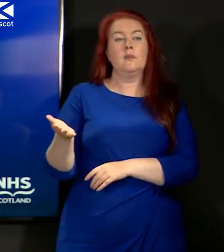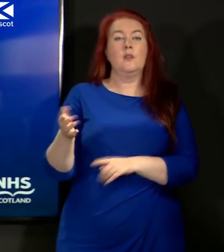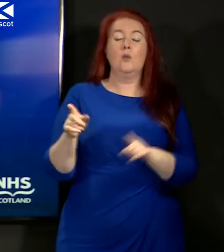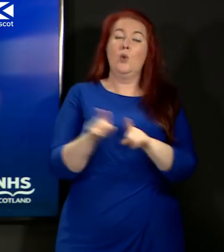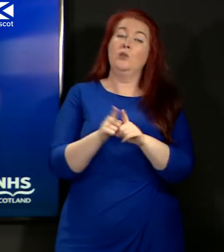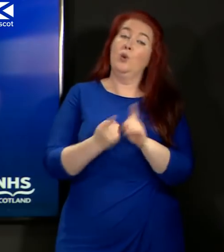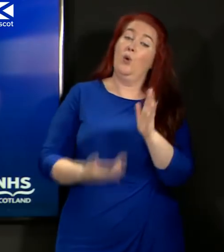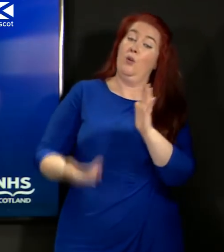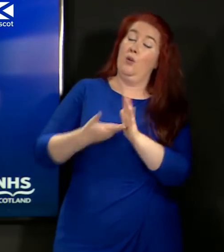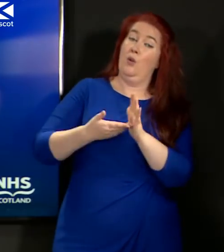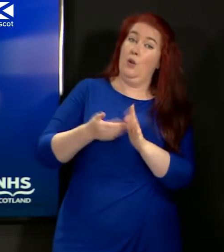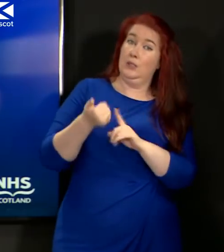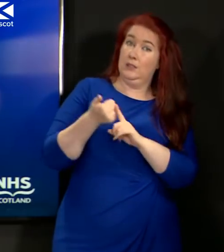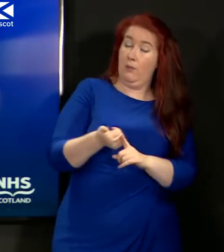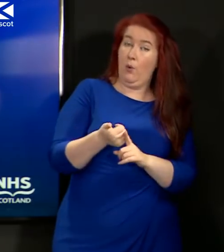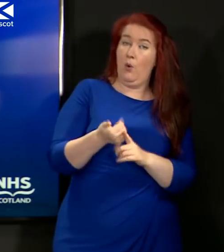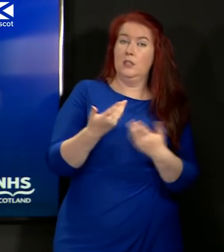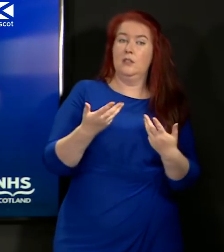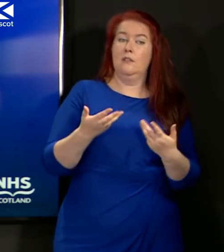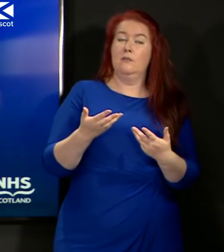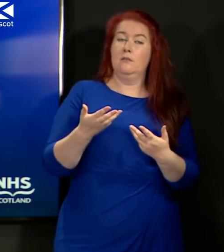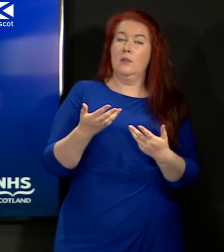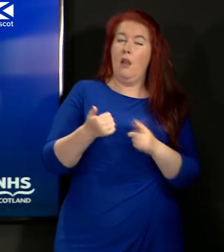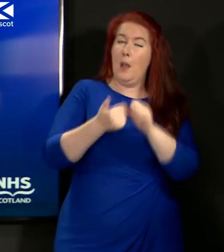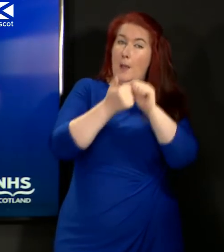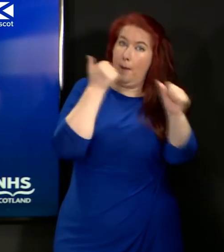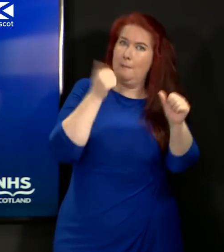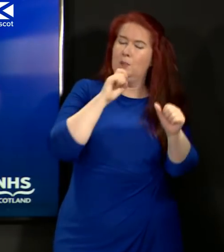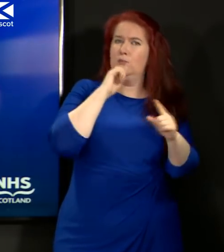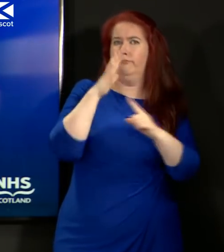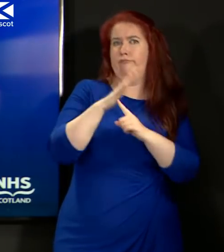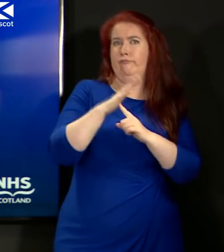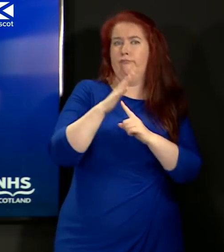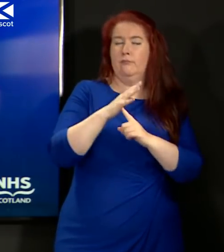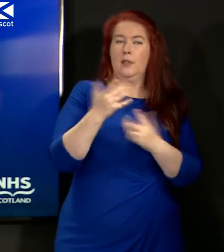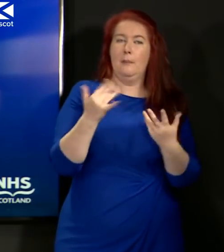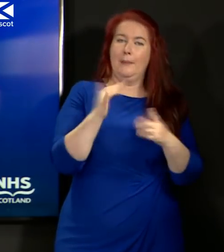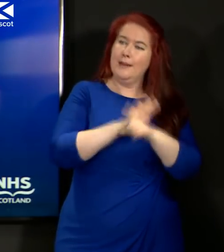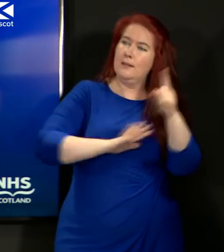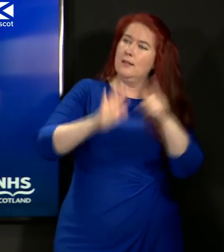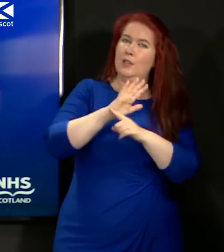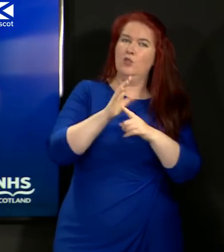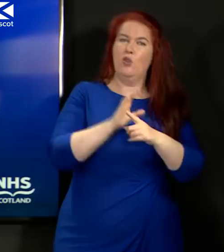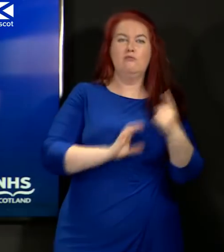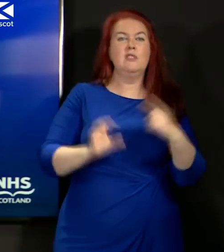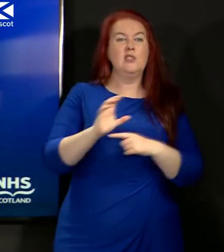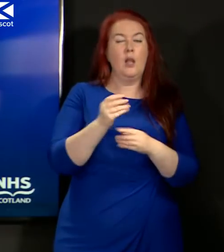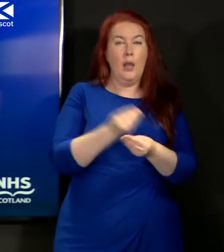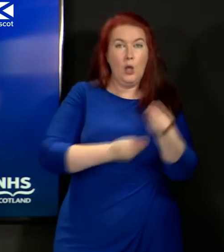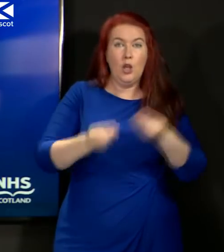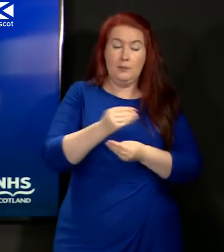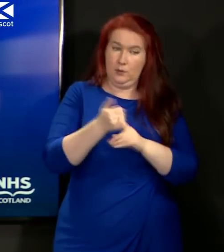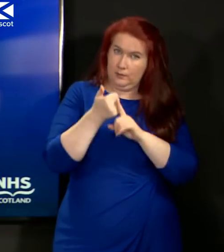for companies that are vital to either national or regional economies we have supported from